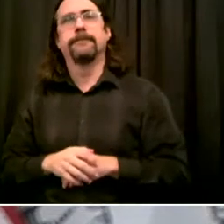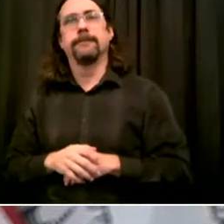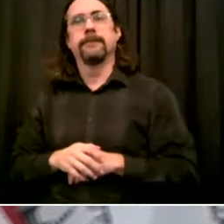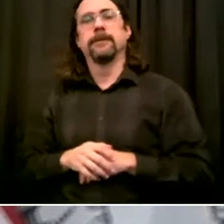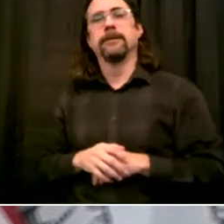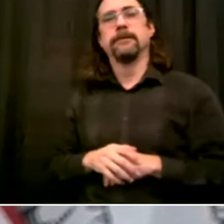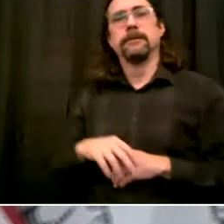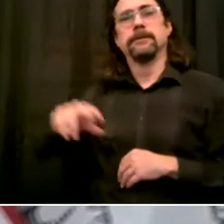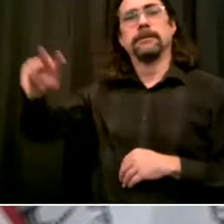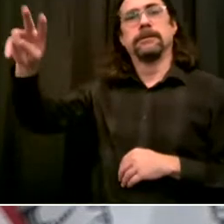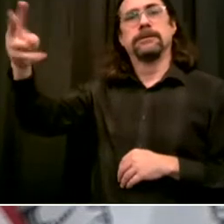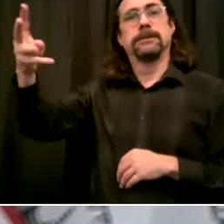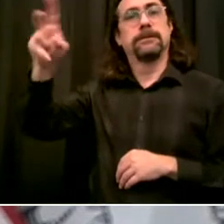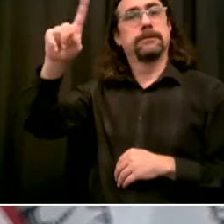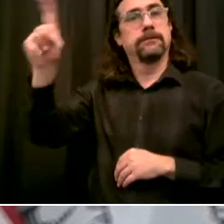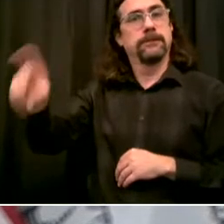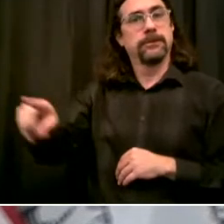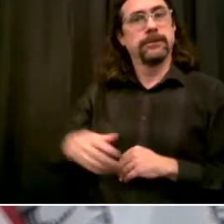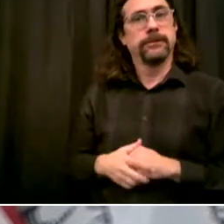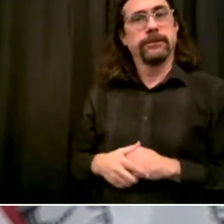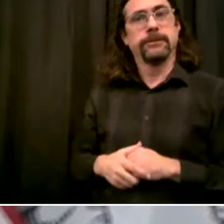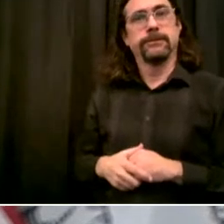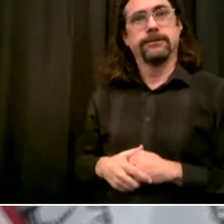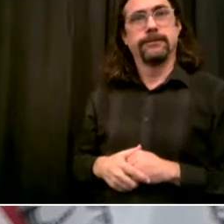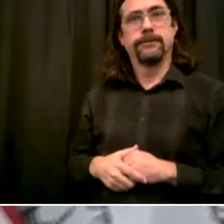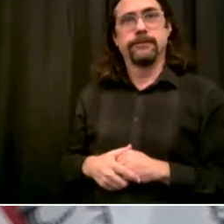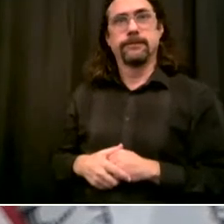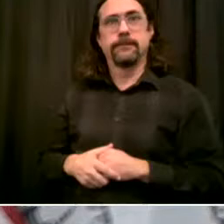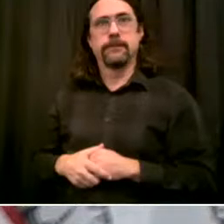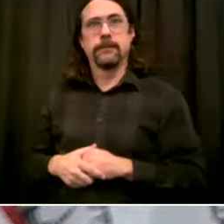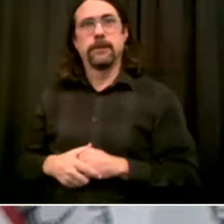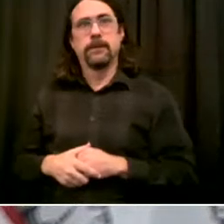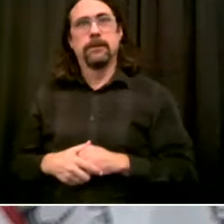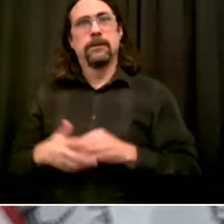ABOUT SOME OF THE INFORMATION